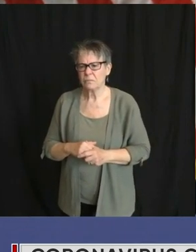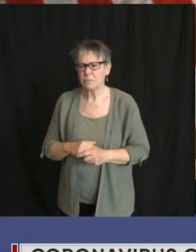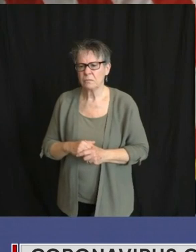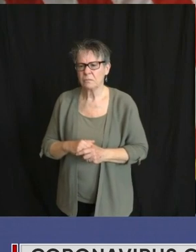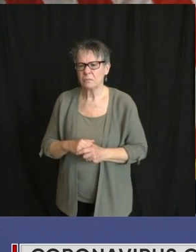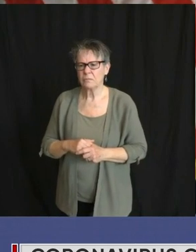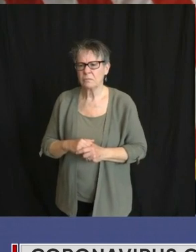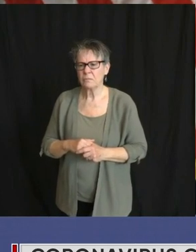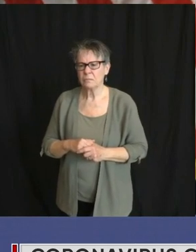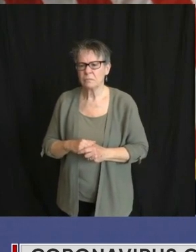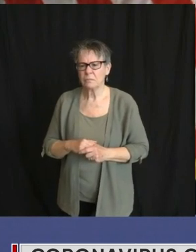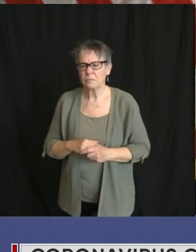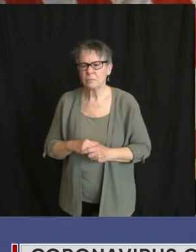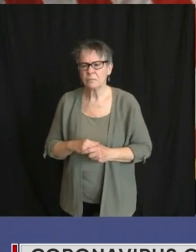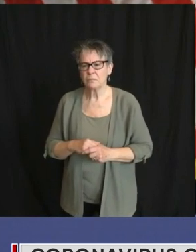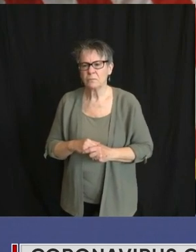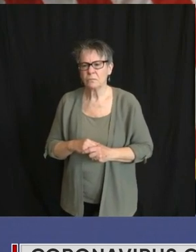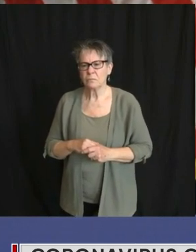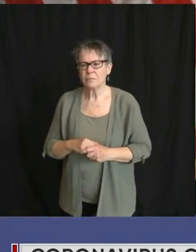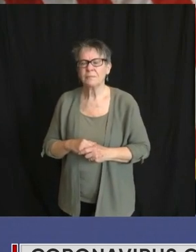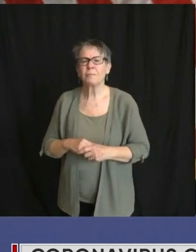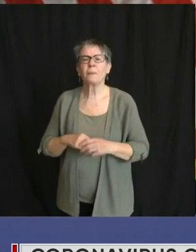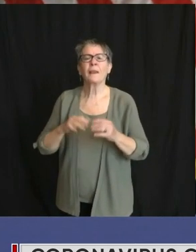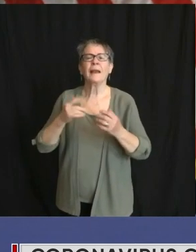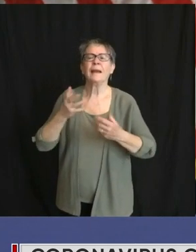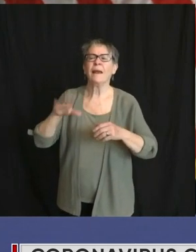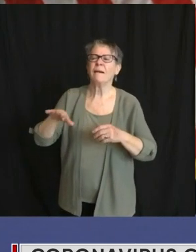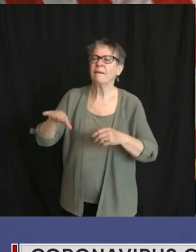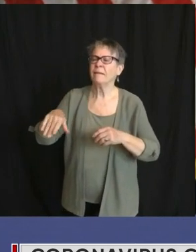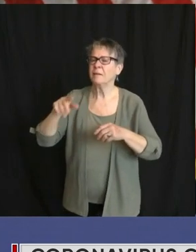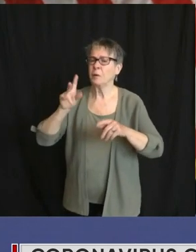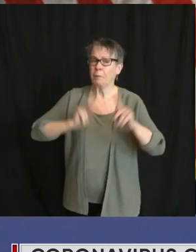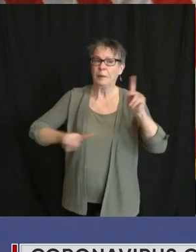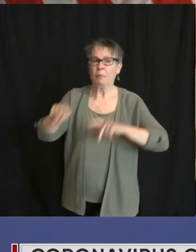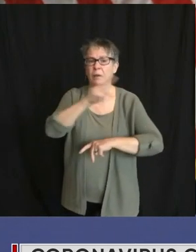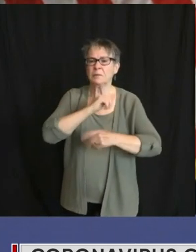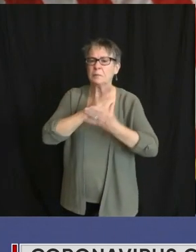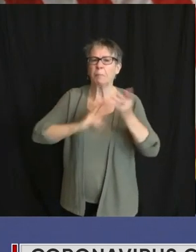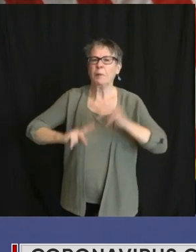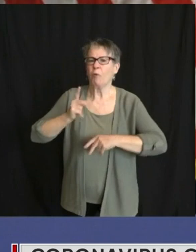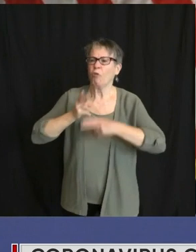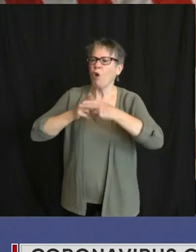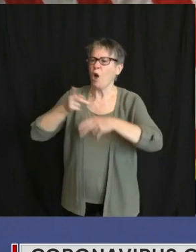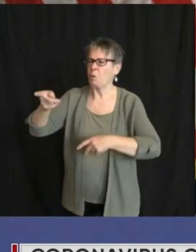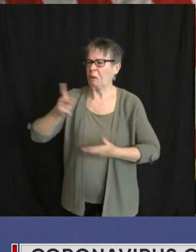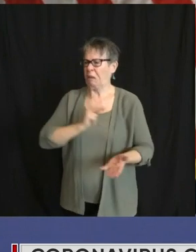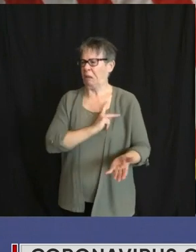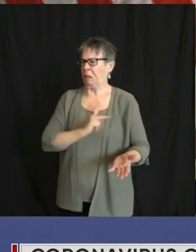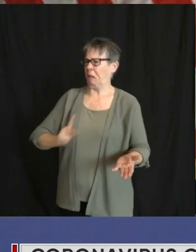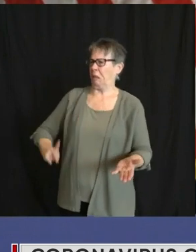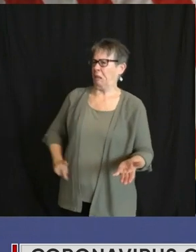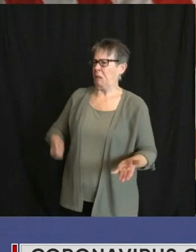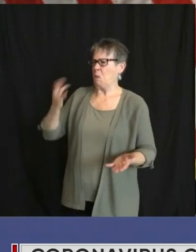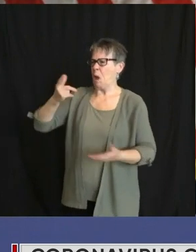YOU KNOW, YOU ARE CALLED A FASCIST FOR CLOSING PART OF THE STATE.